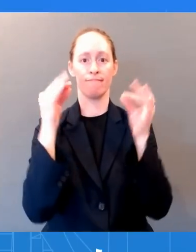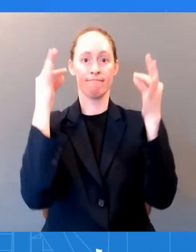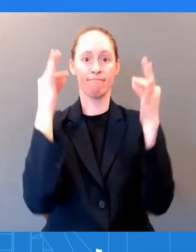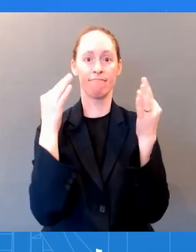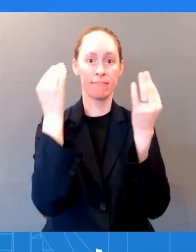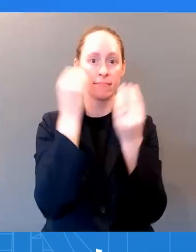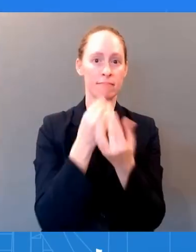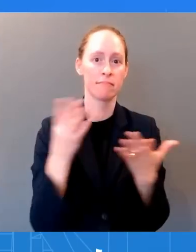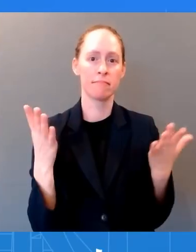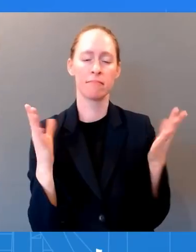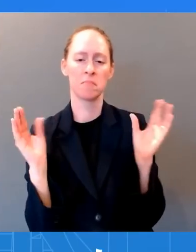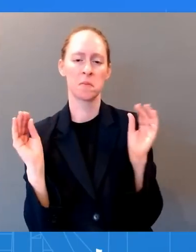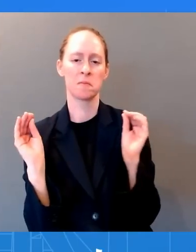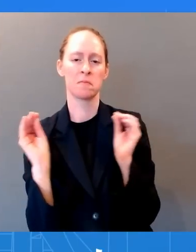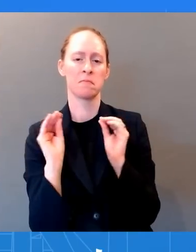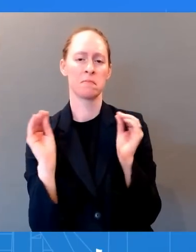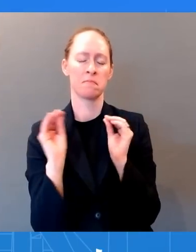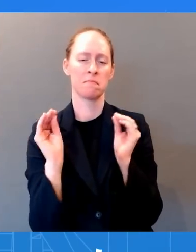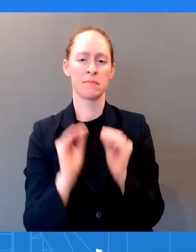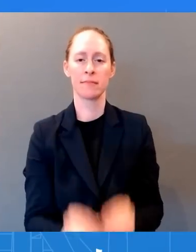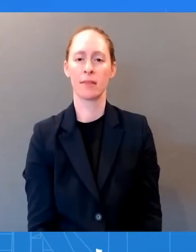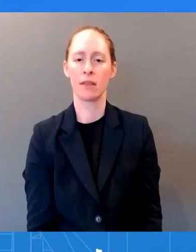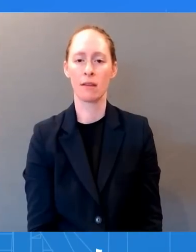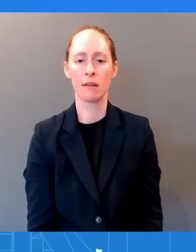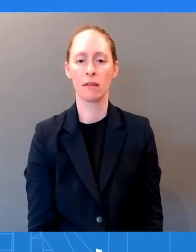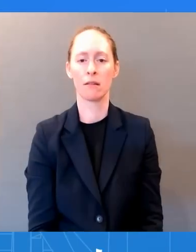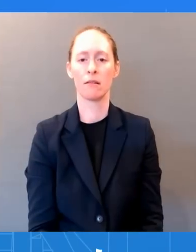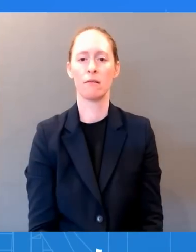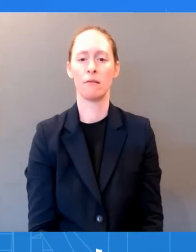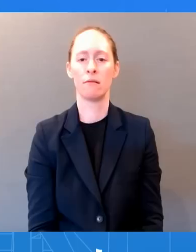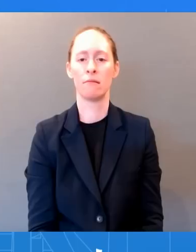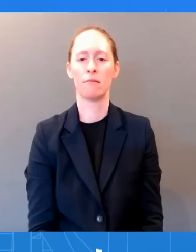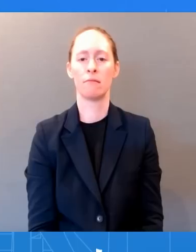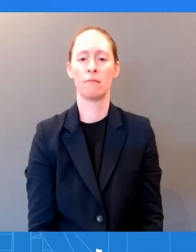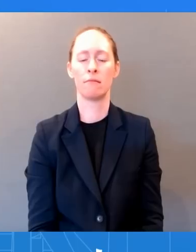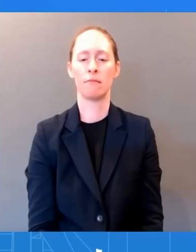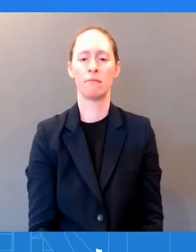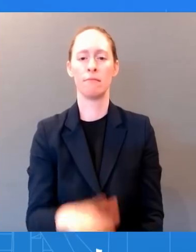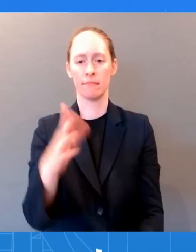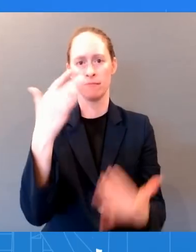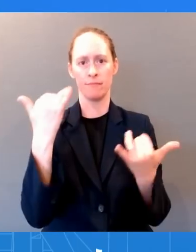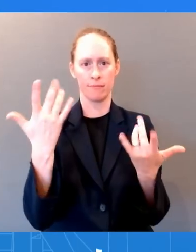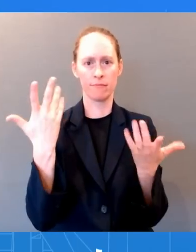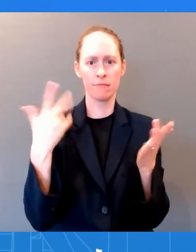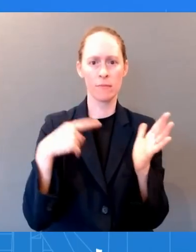that the amount of deficit reduction we've seen is enough to pay for this program. This is what Bharat -- you -- I think you were here